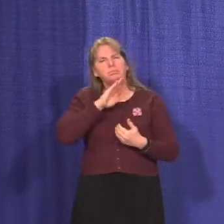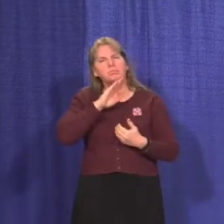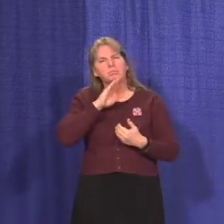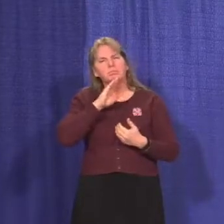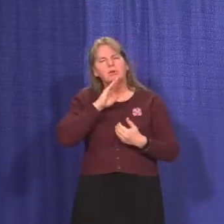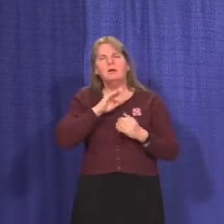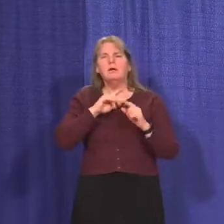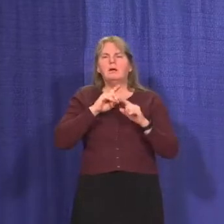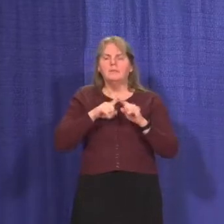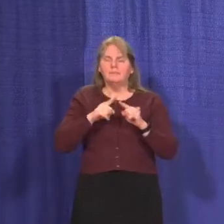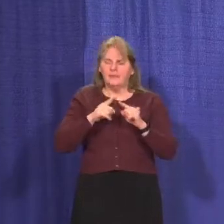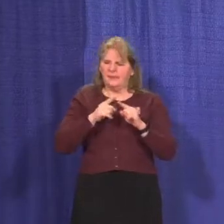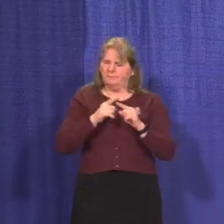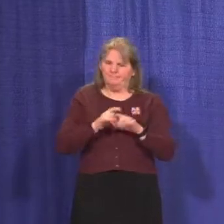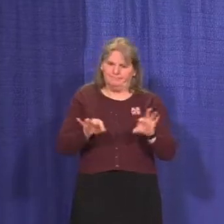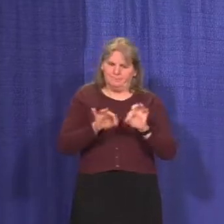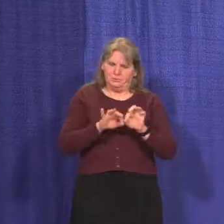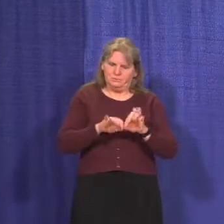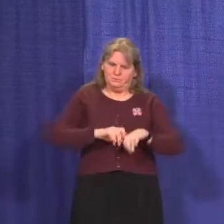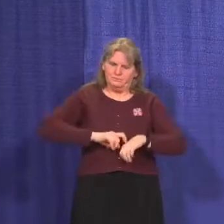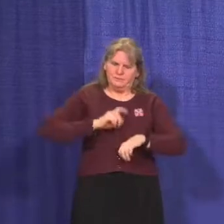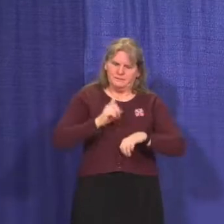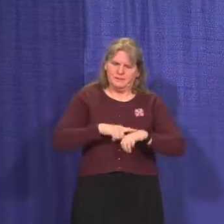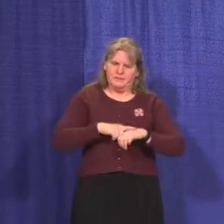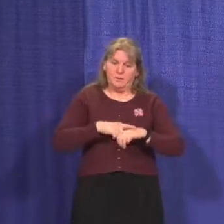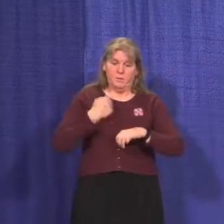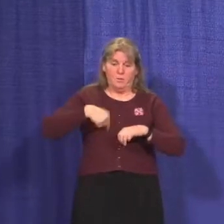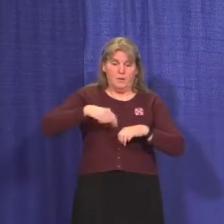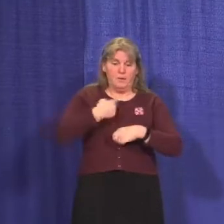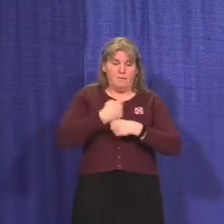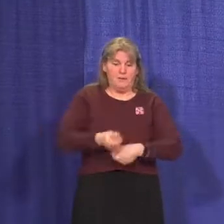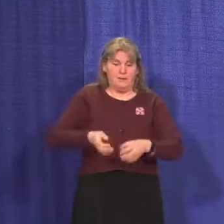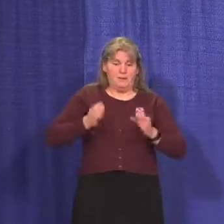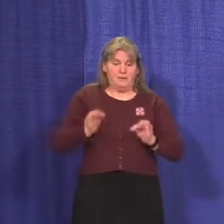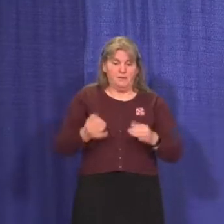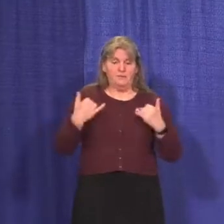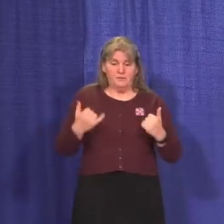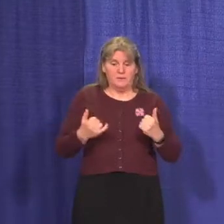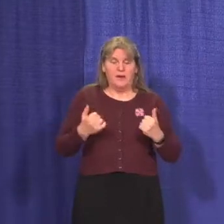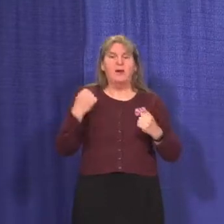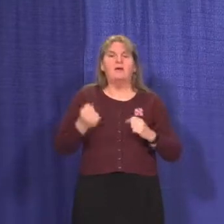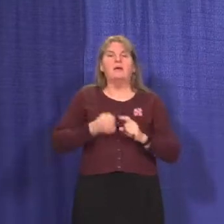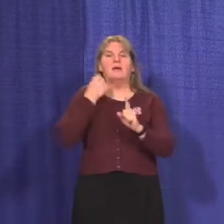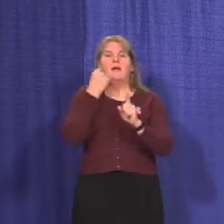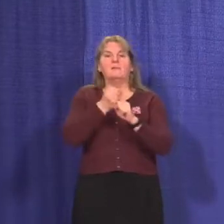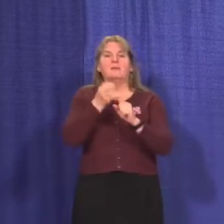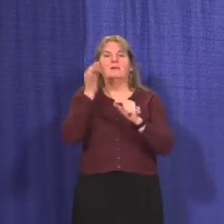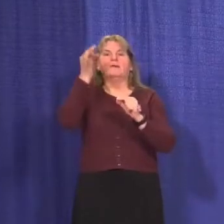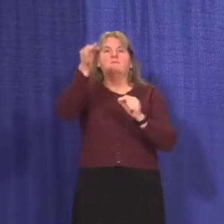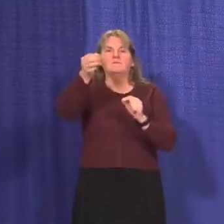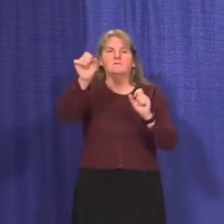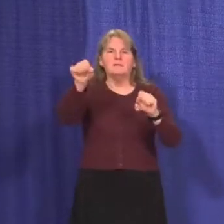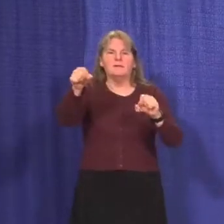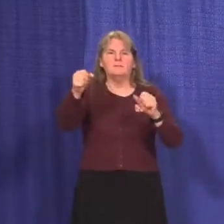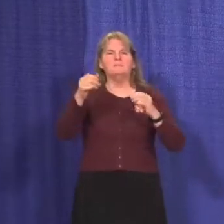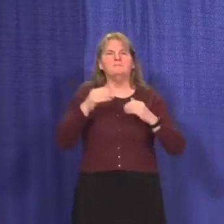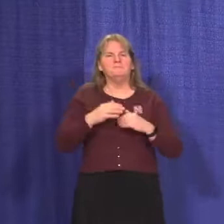decisions could have a profound effect on our future. This pandemic will and but once